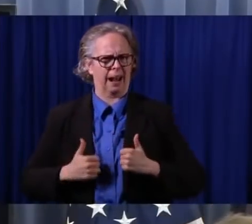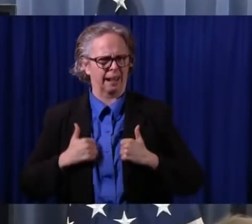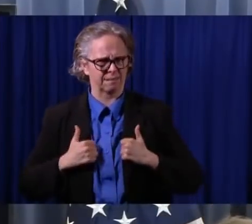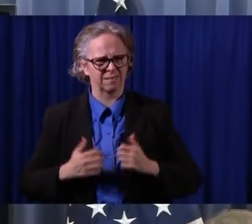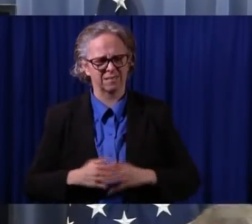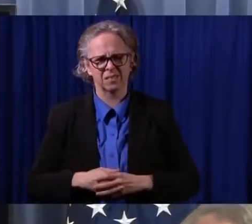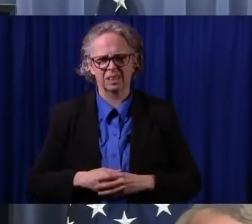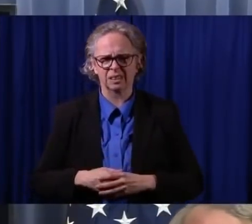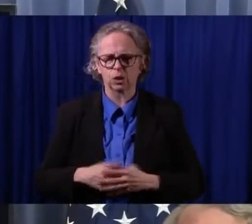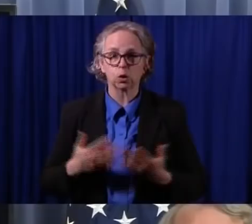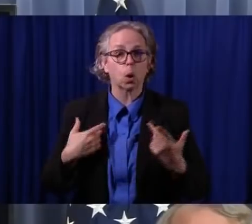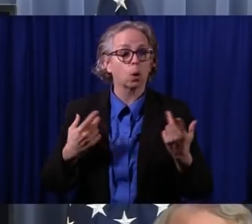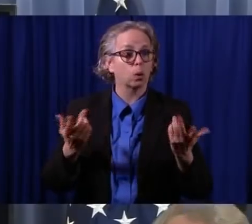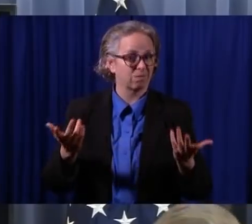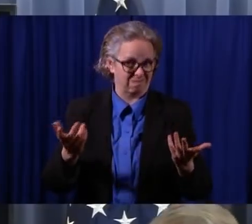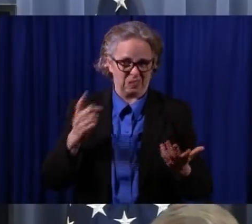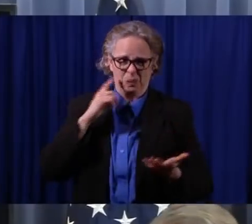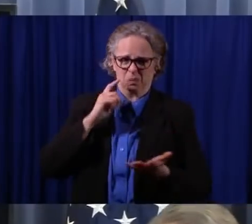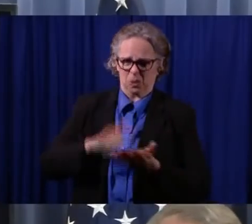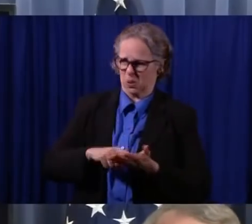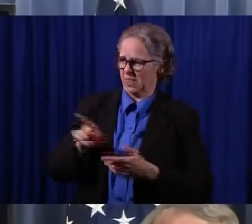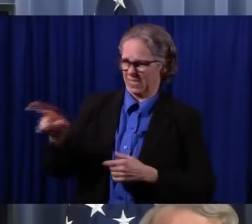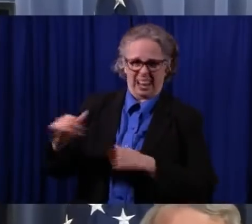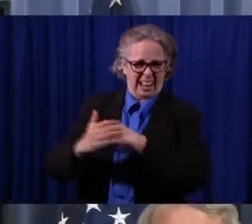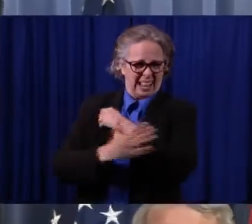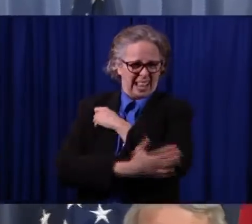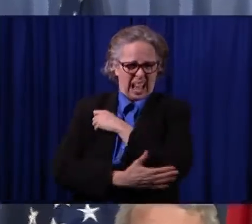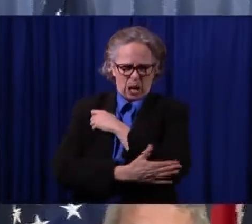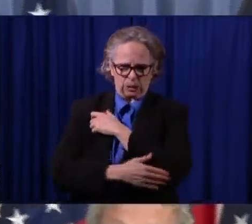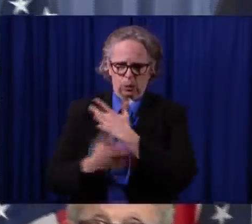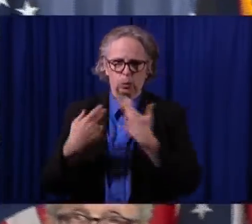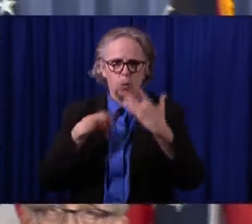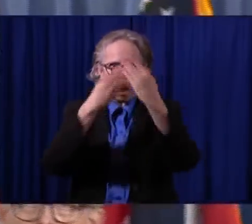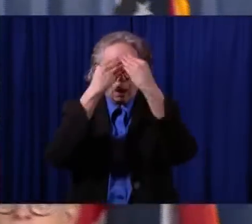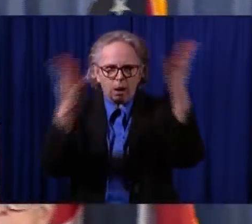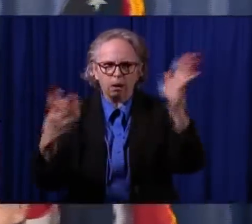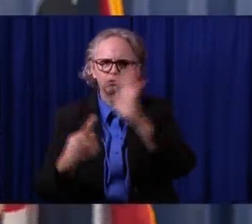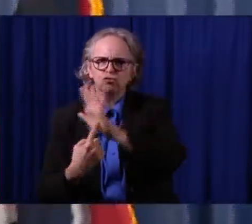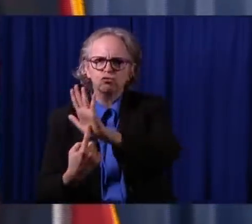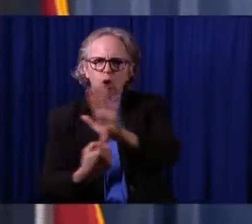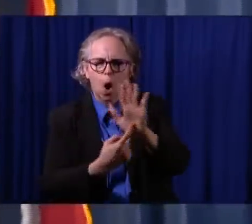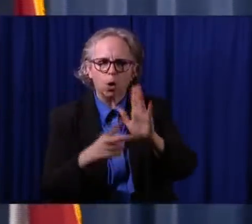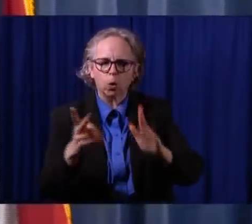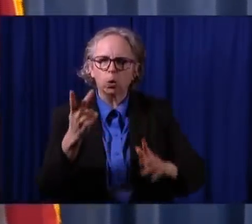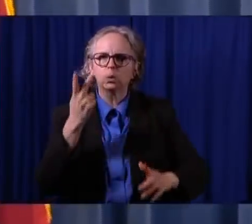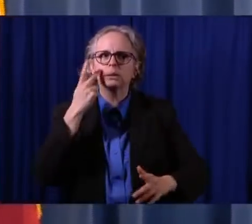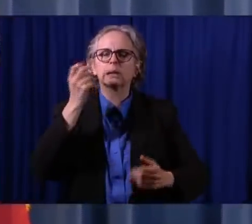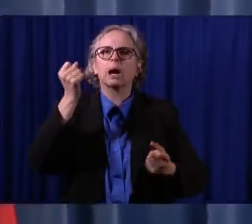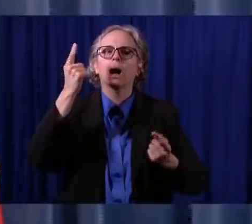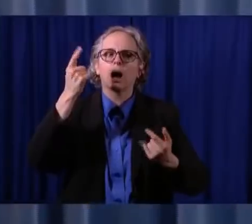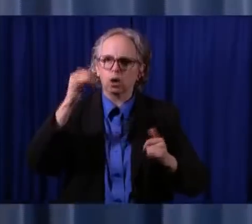RESIDENCE, BASICALLY WHERE PEOPLE LIVE. SO, WHAT WE ARE DOING IS WE ARE